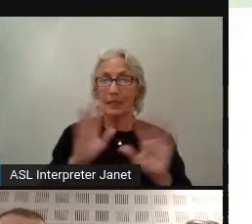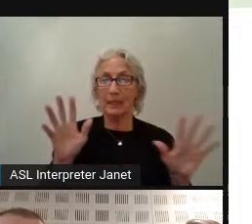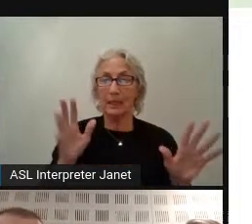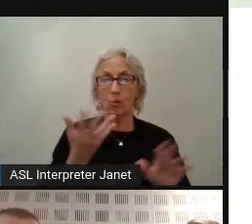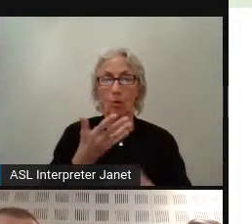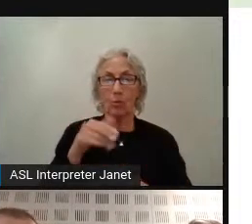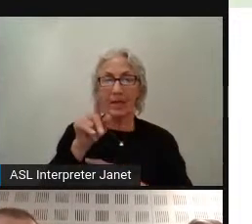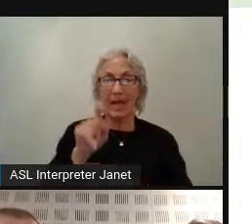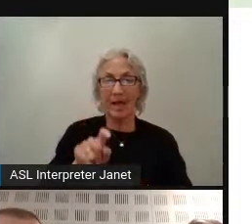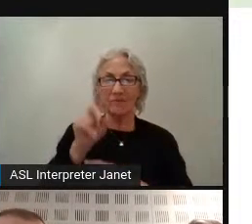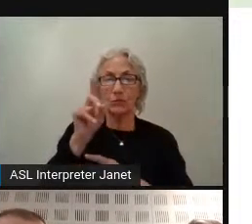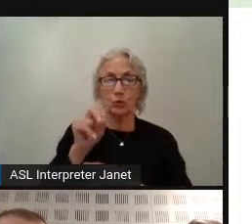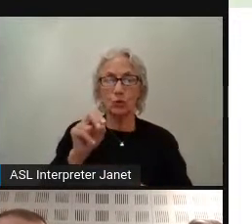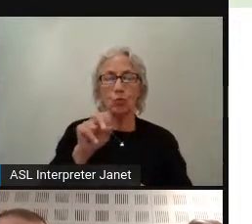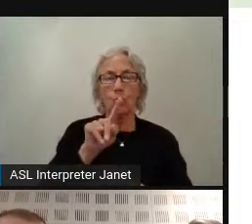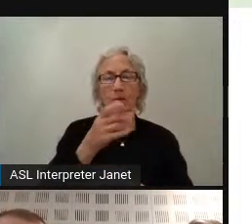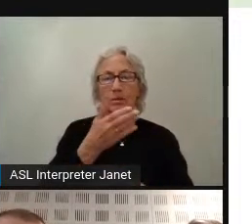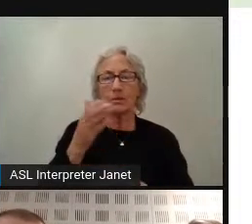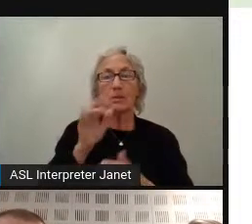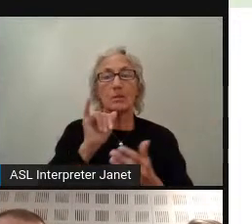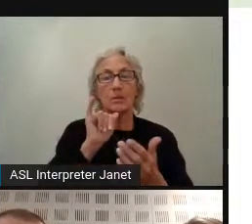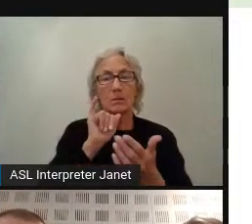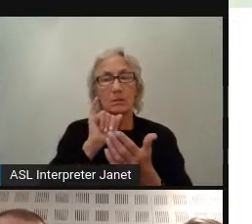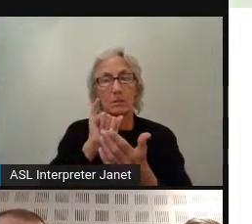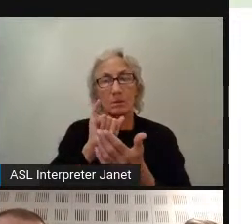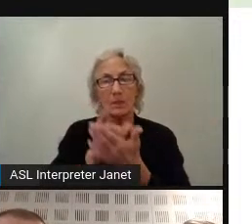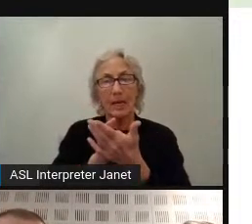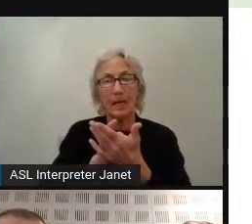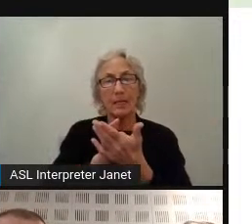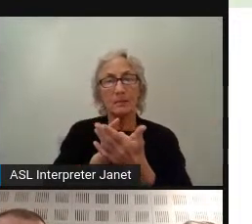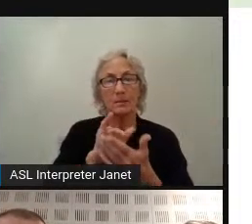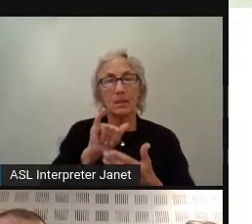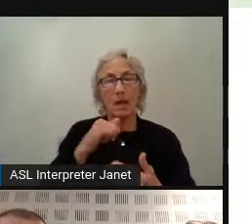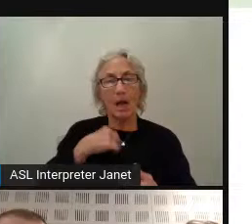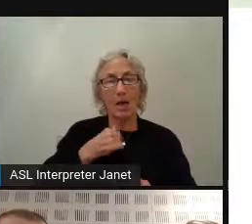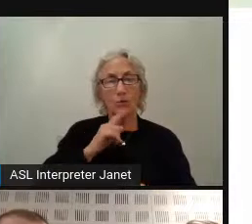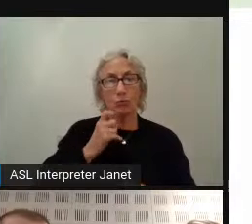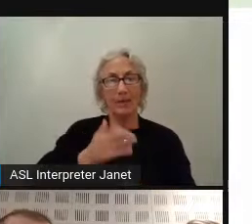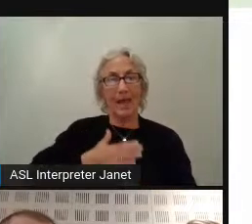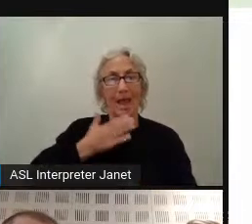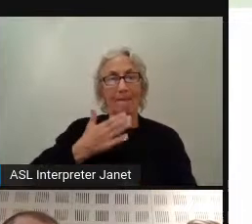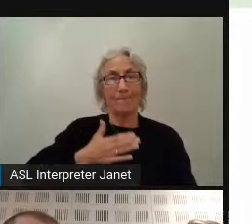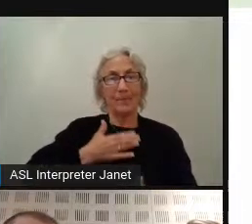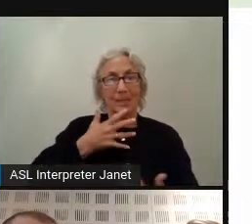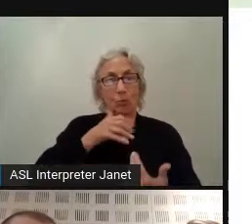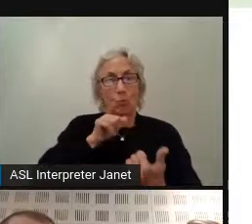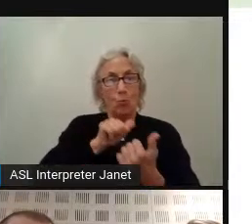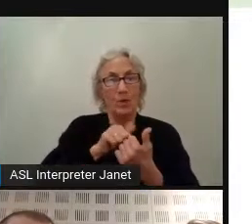So when it comes to laws and standards is pretty clear what we had too do. One of the